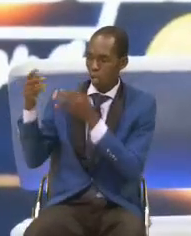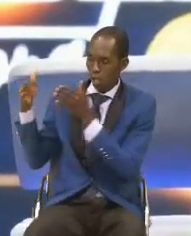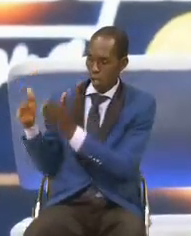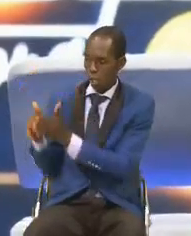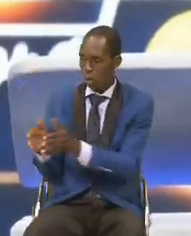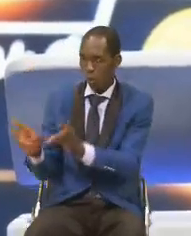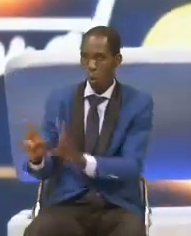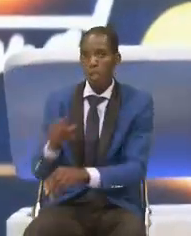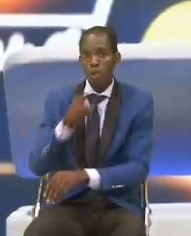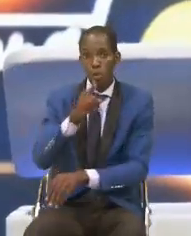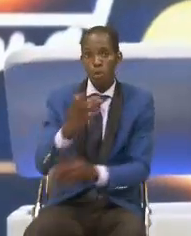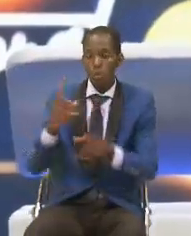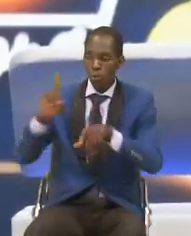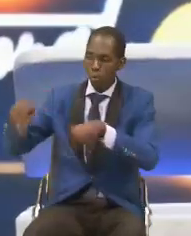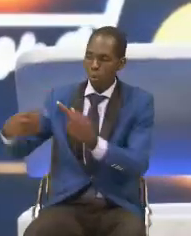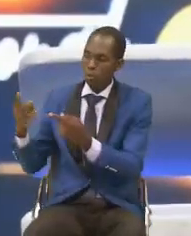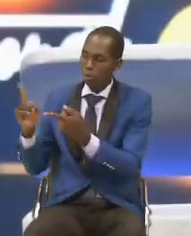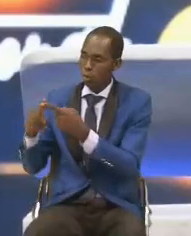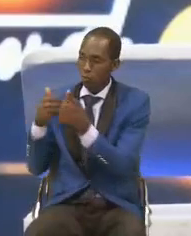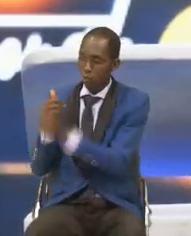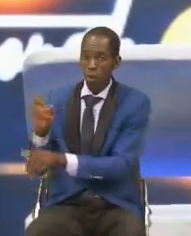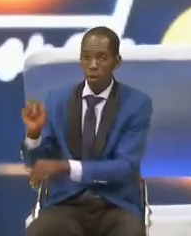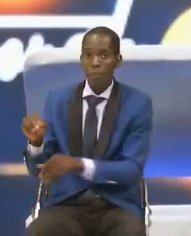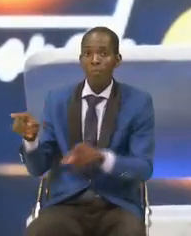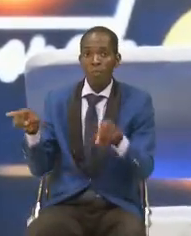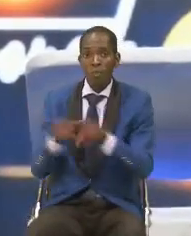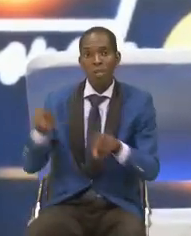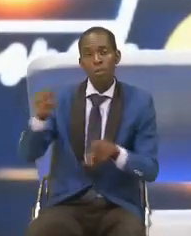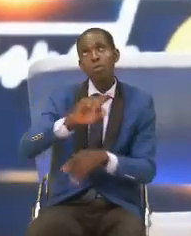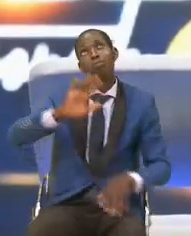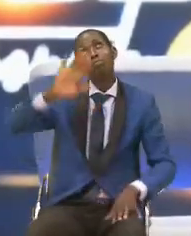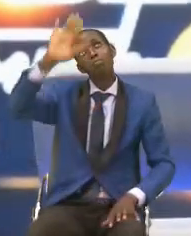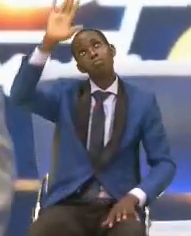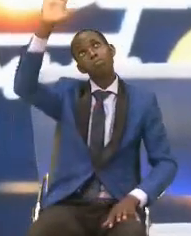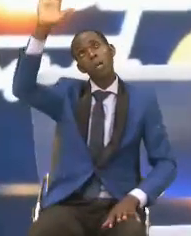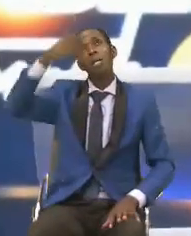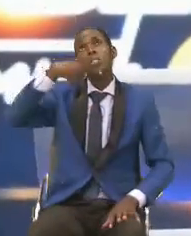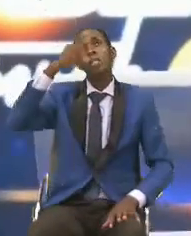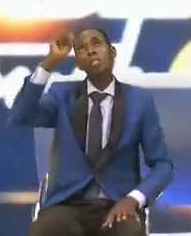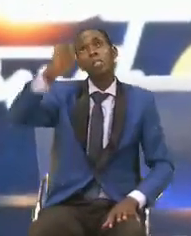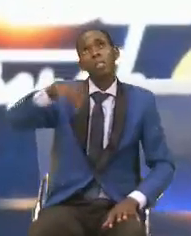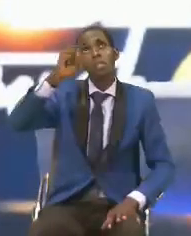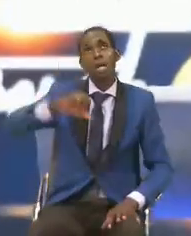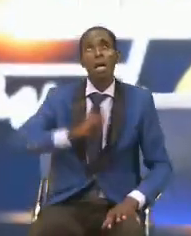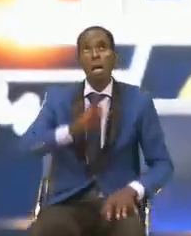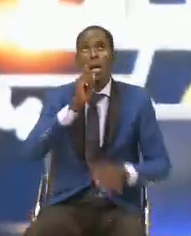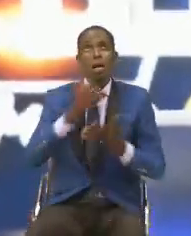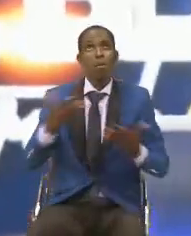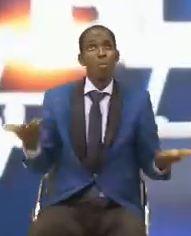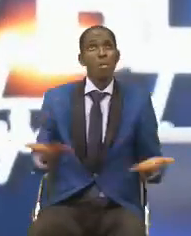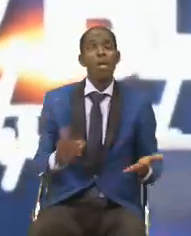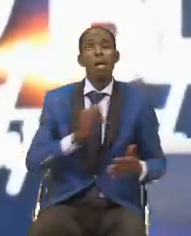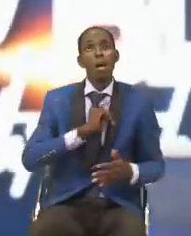is going on the narrow way and you are going to follow him at the moment you shoot up your hand